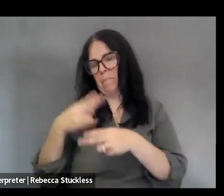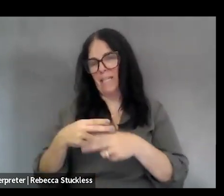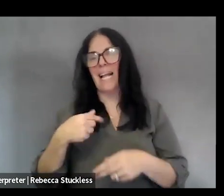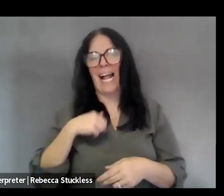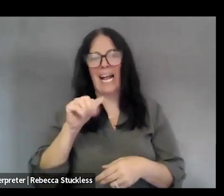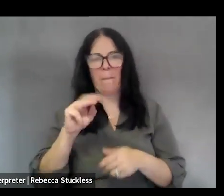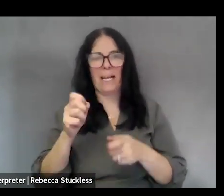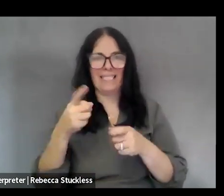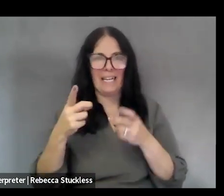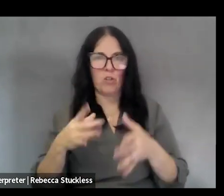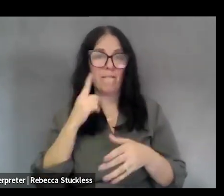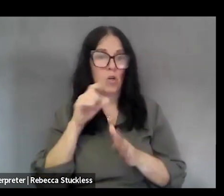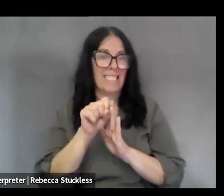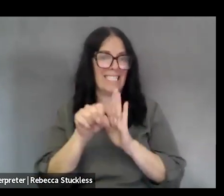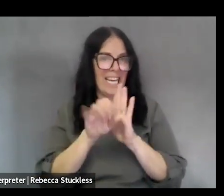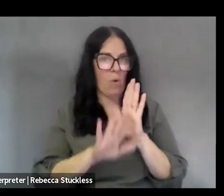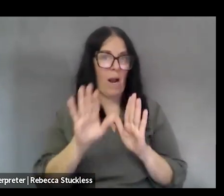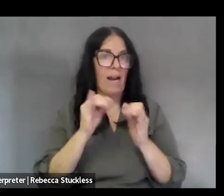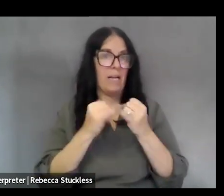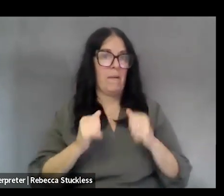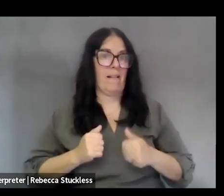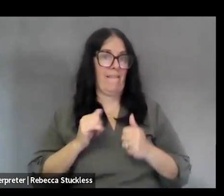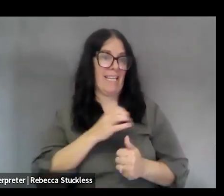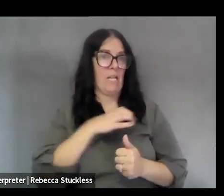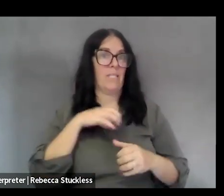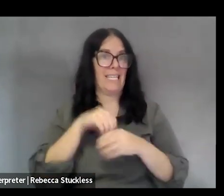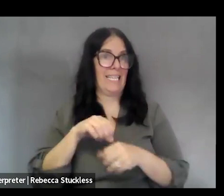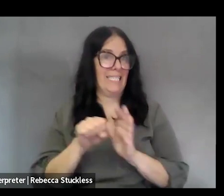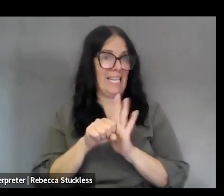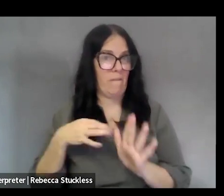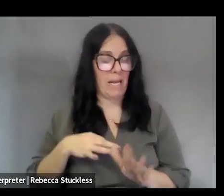Director of the Statewide Independent Living Council in Maine and as a brain injury survivor,